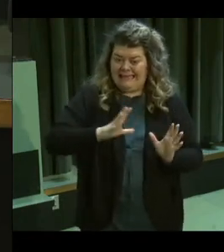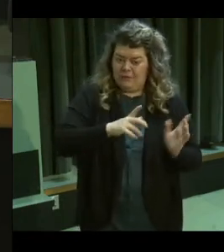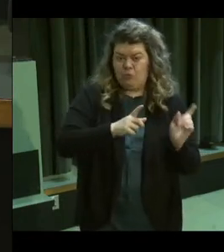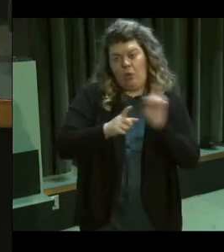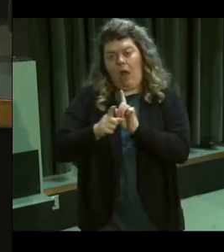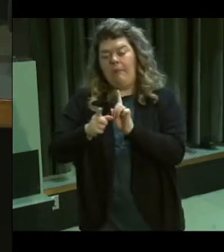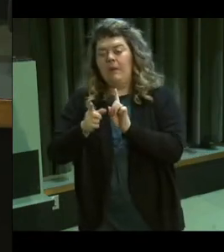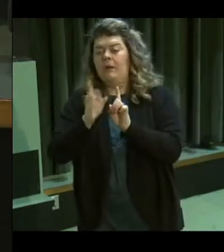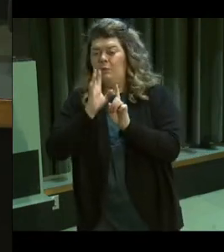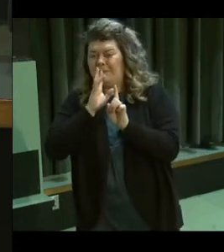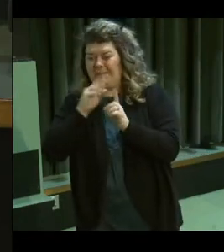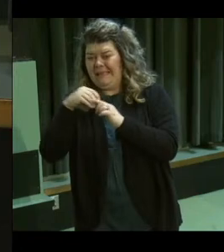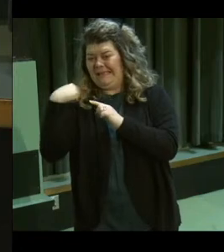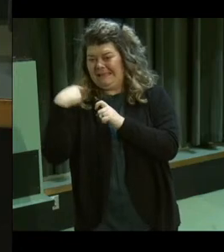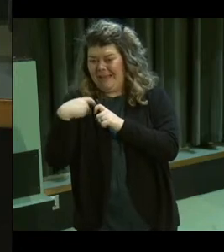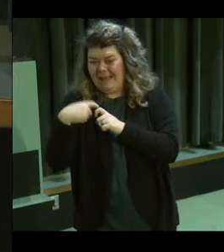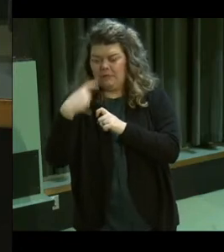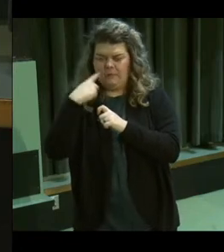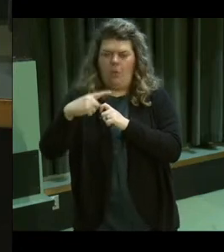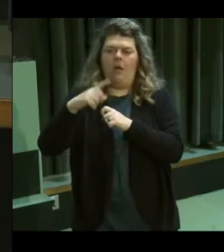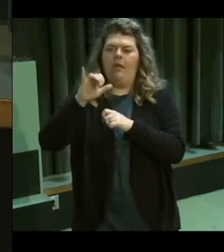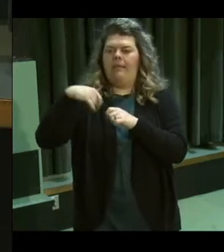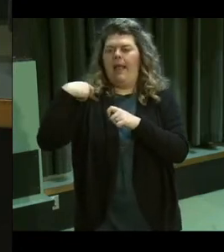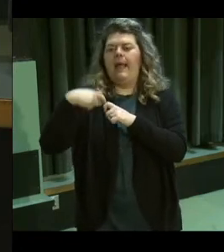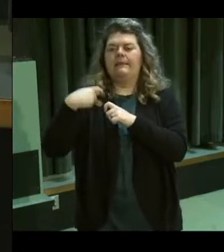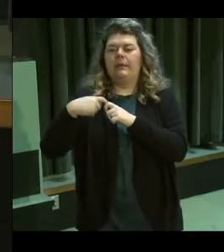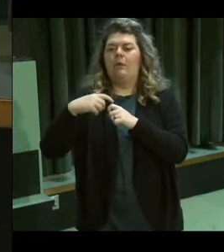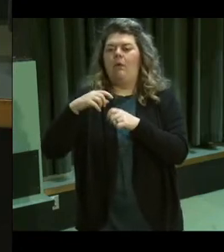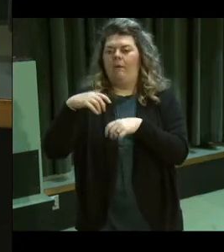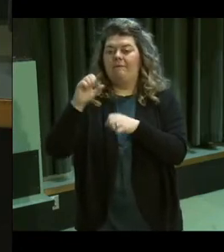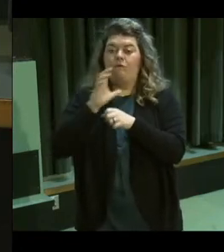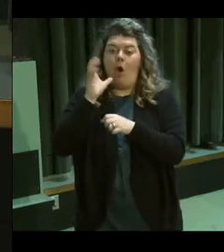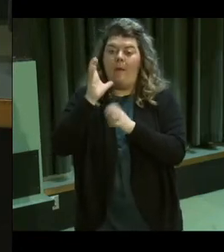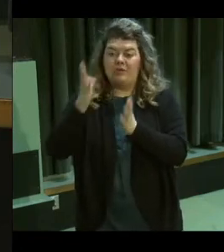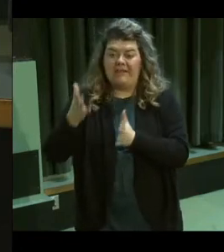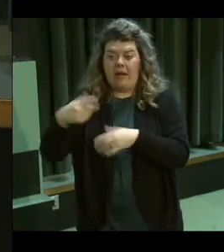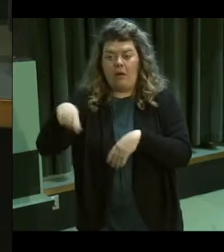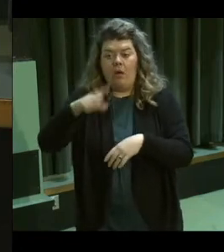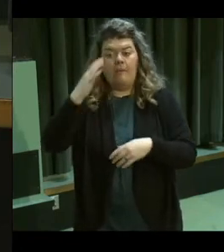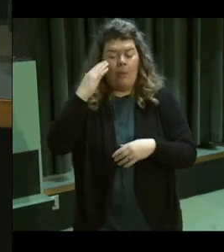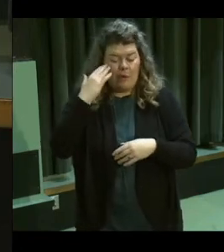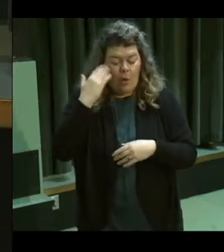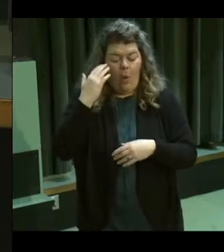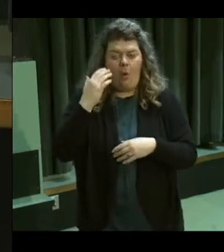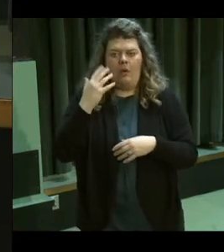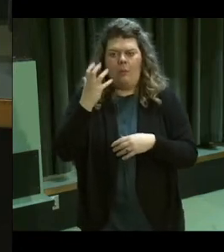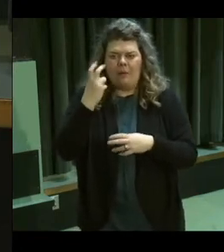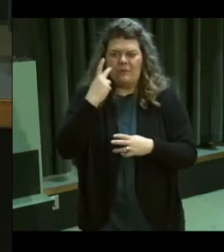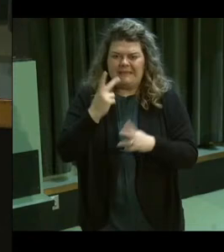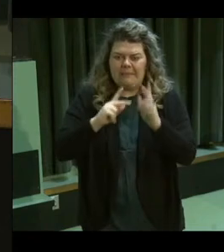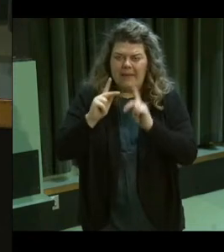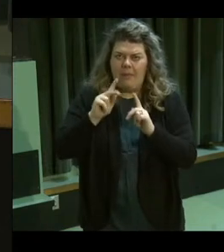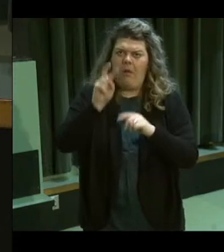speak in Spanish to, to, to the Latino farmers that were there.